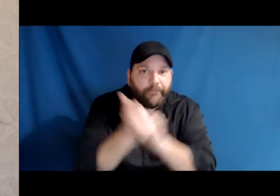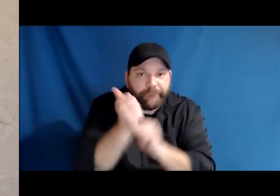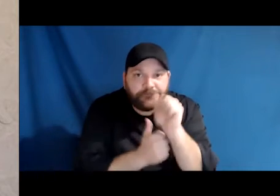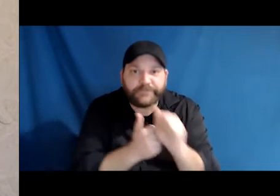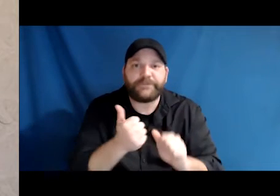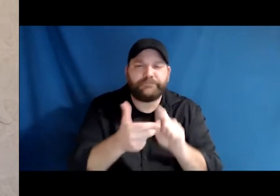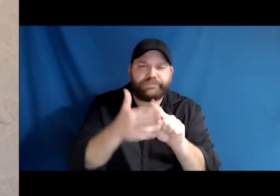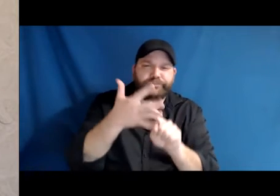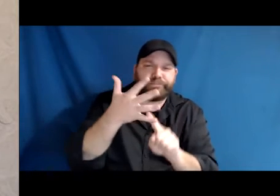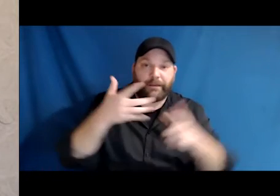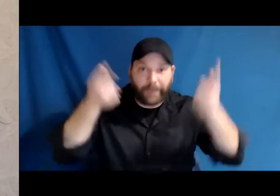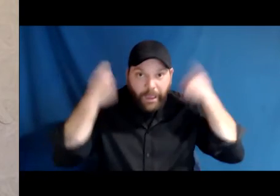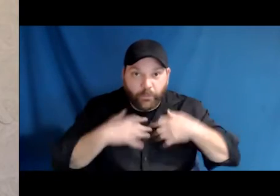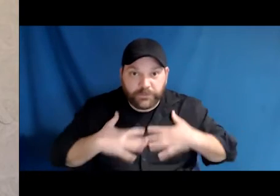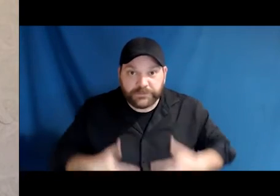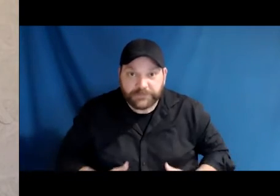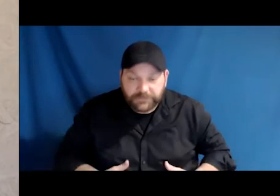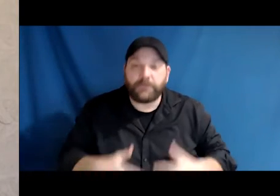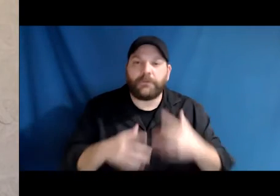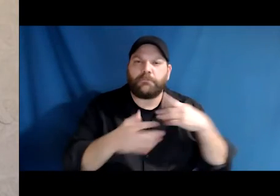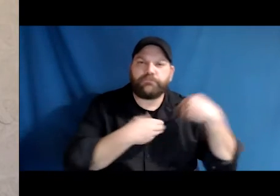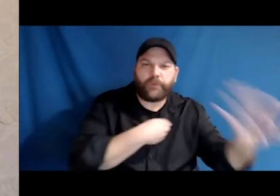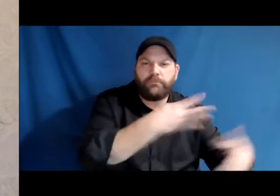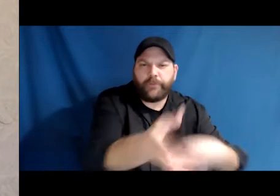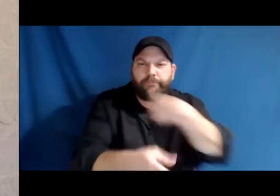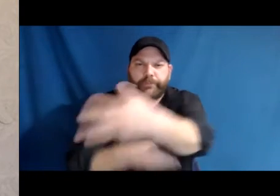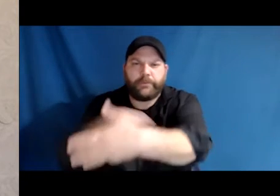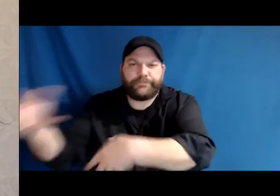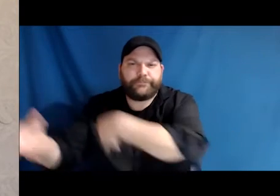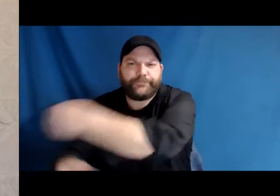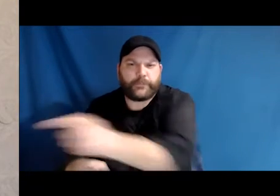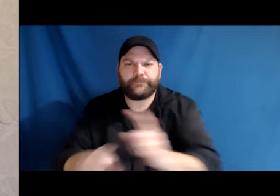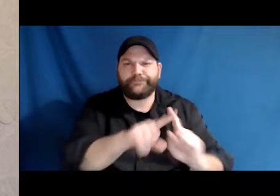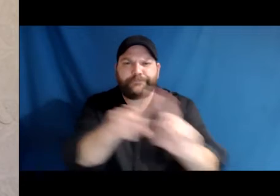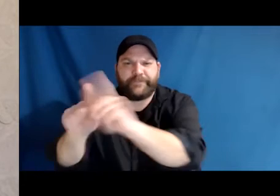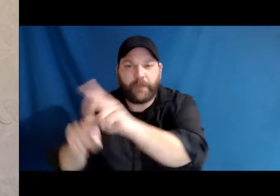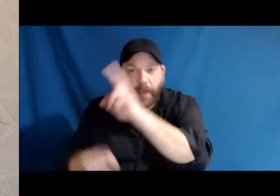and they built PPE kits for more than 50 area labs. Fantastic, fantastic work.